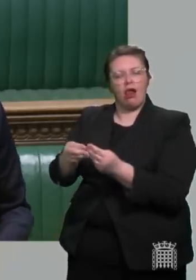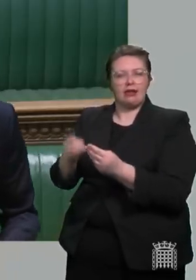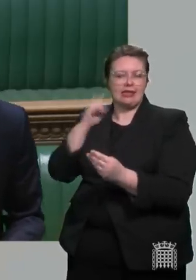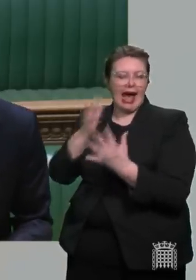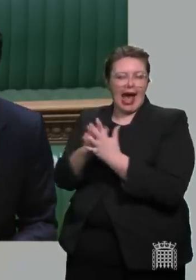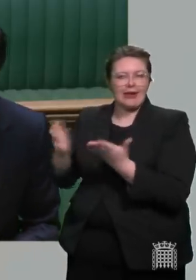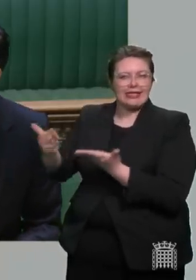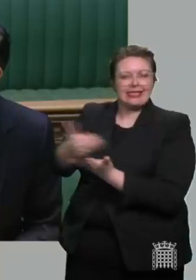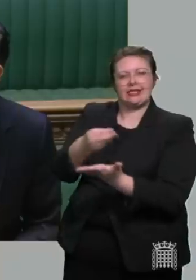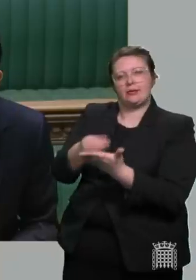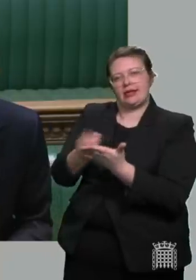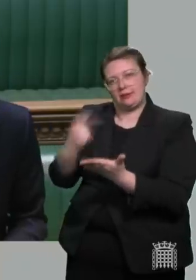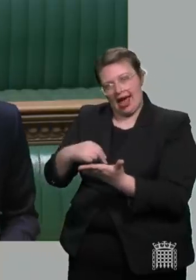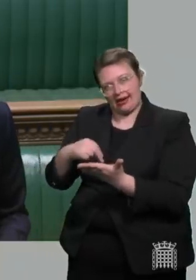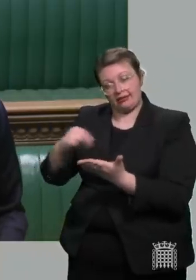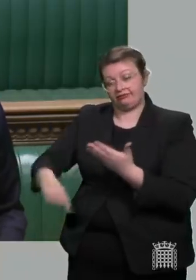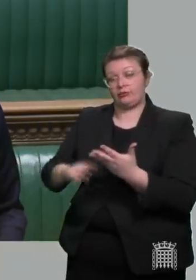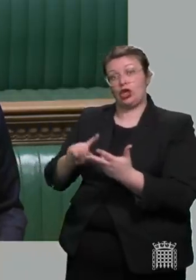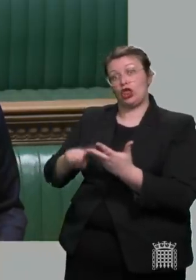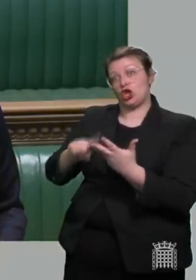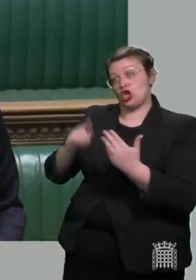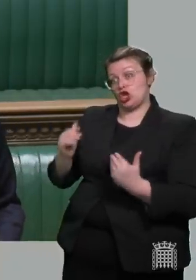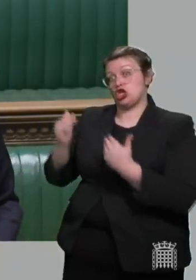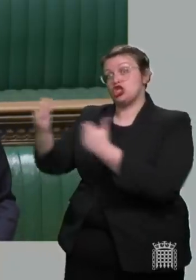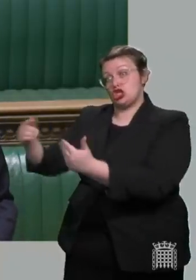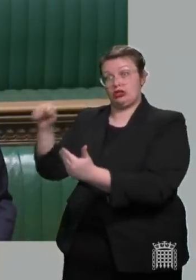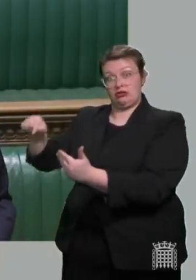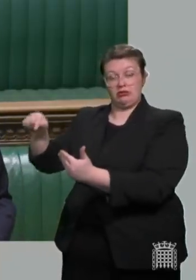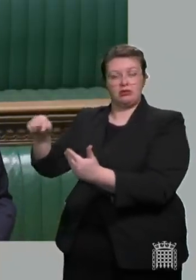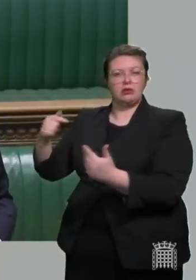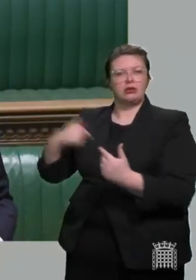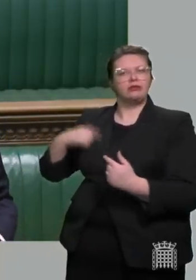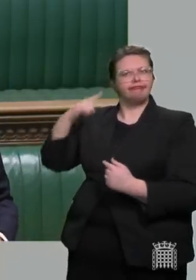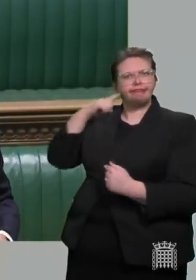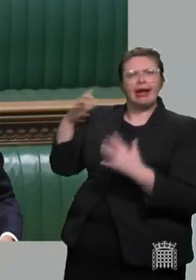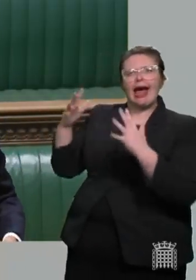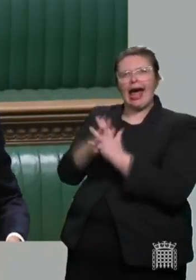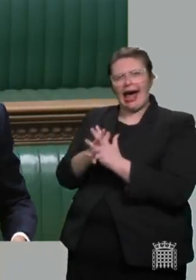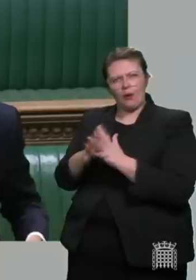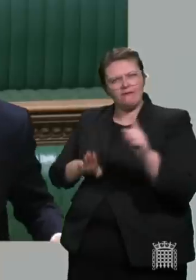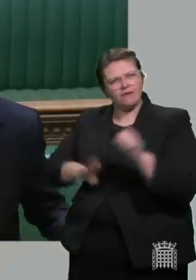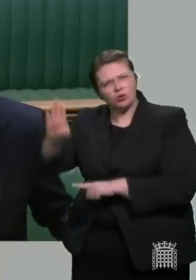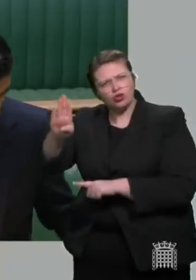Thirdly, in today’s Budget we begin the work of building our future economy.